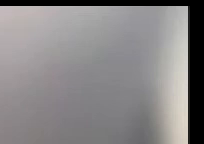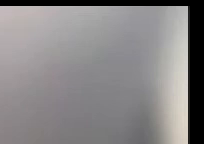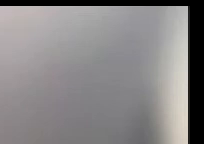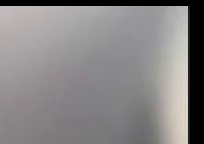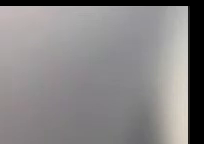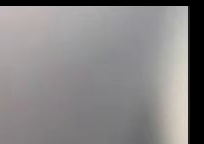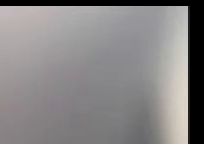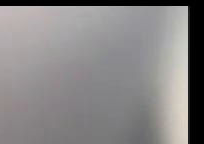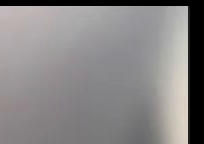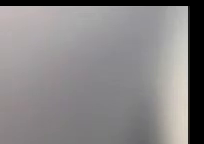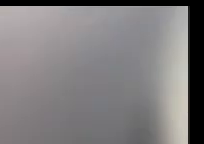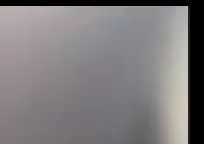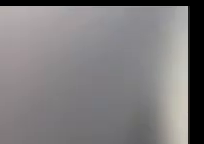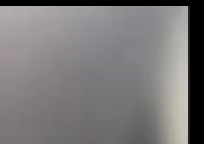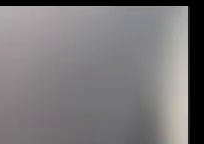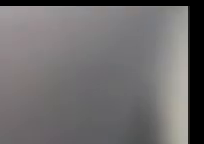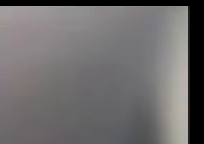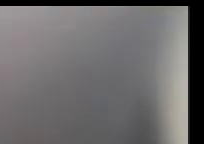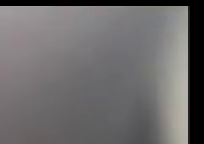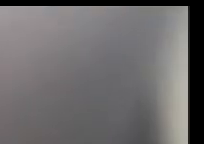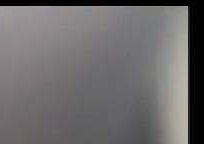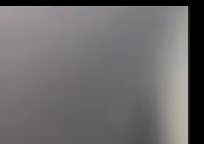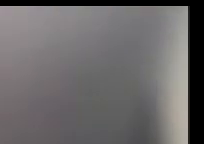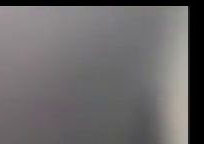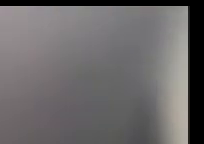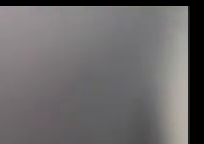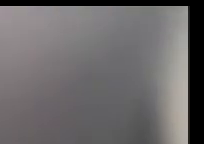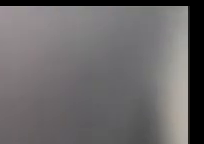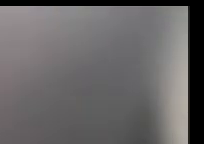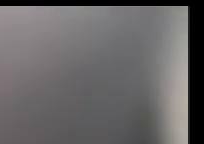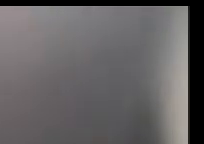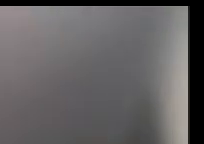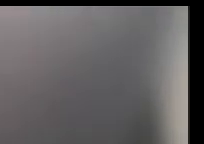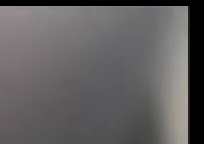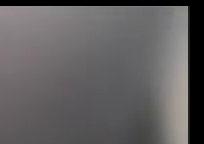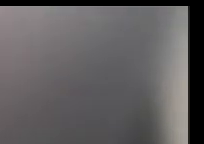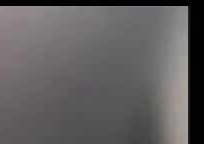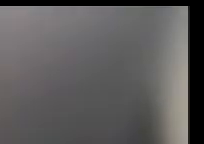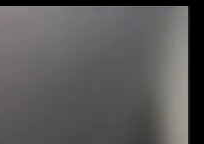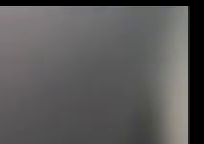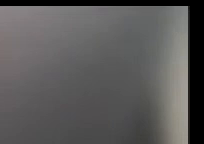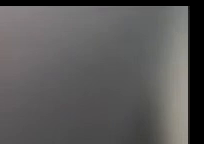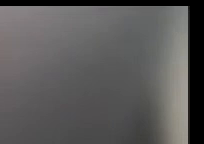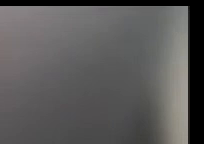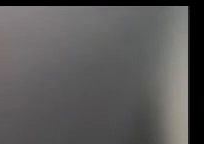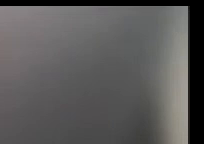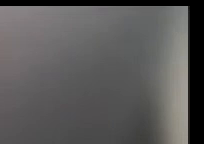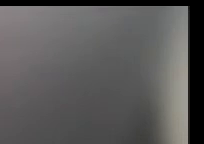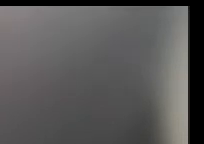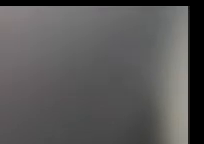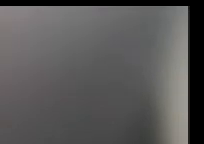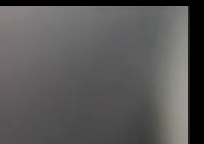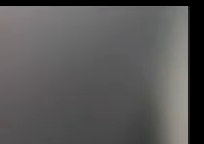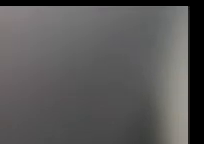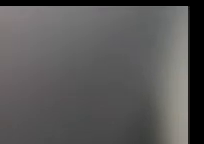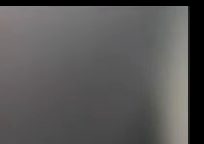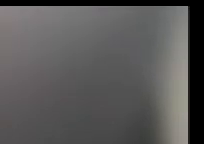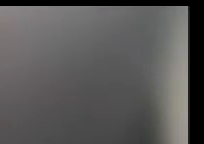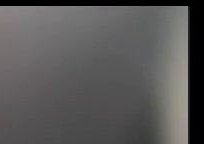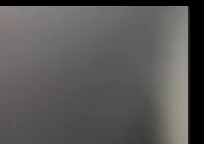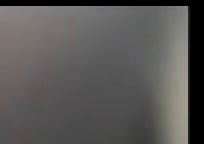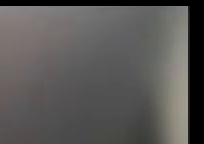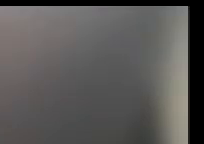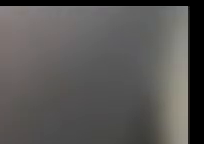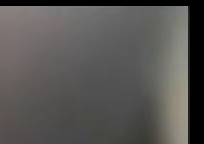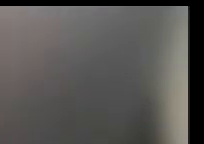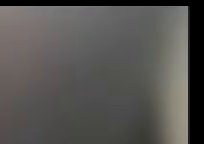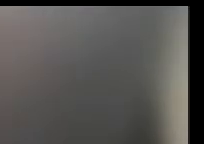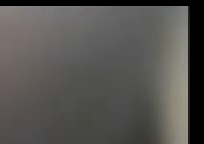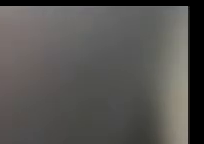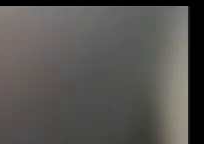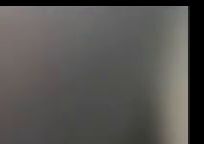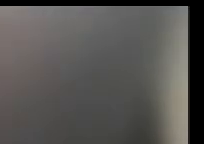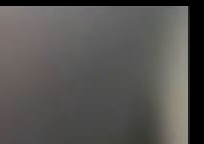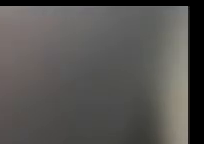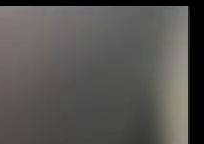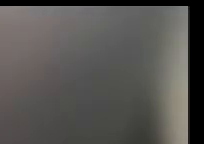I think I'm only trying to show the potential impact of one value over the other.